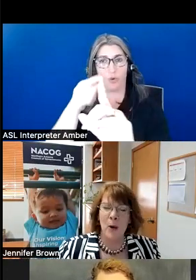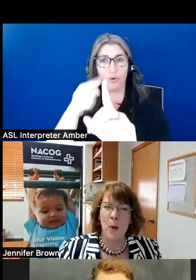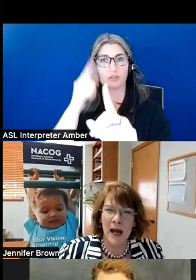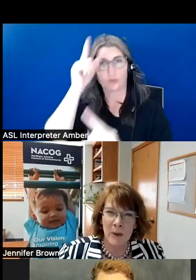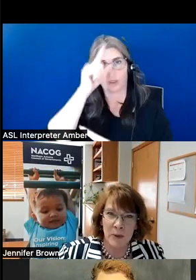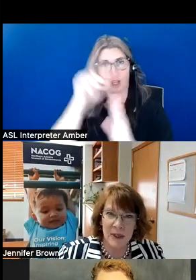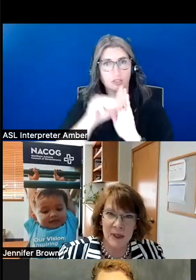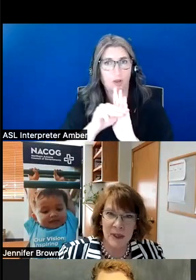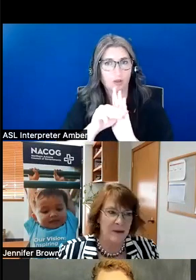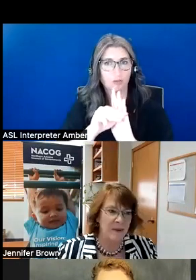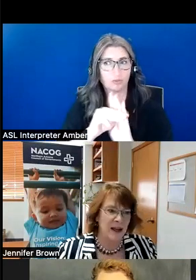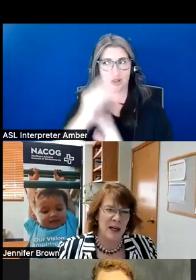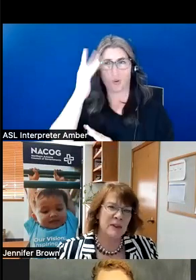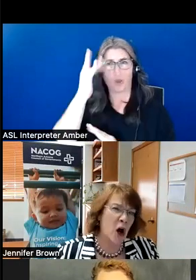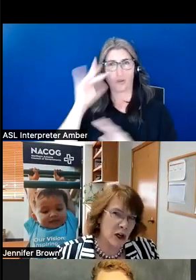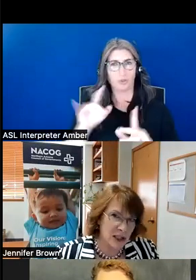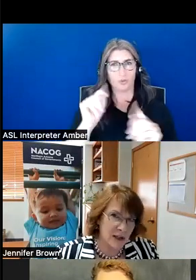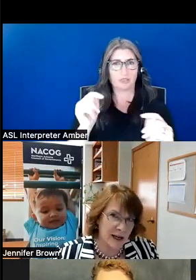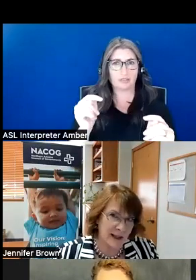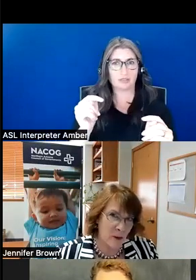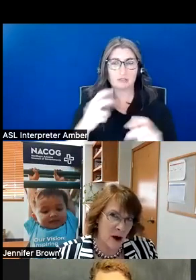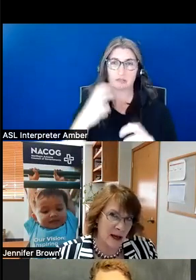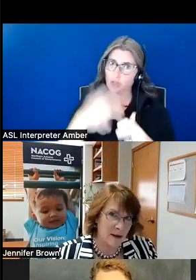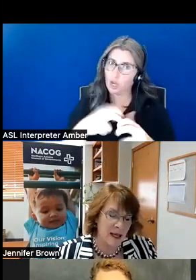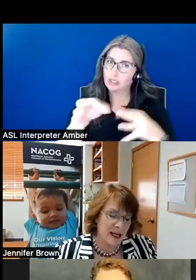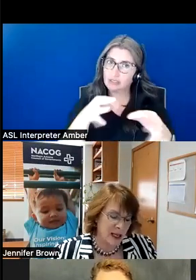Why would we do that? It was hard to define that "why."